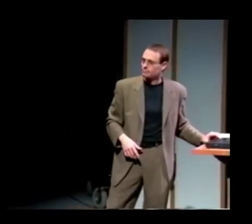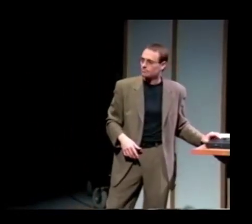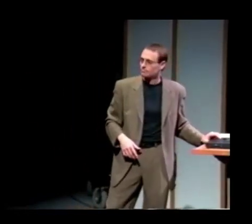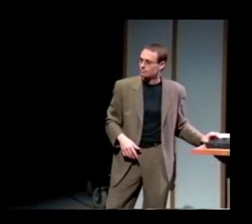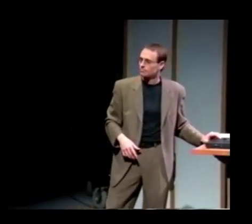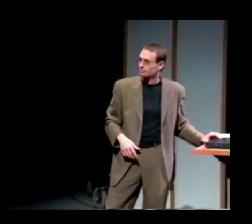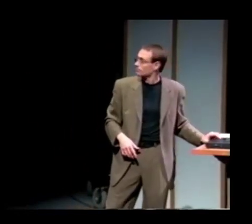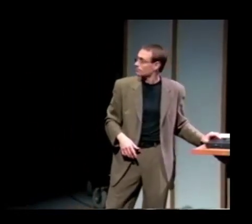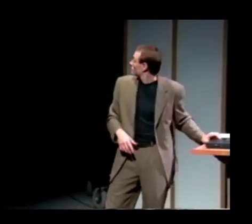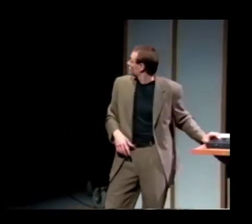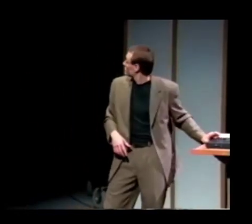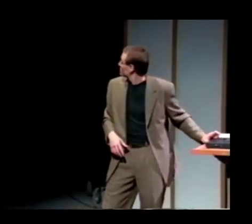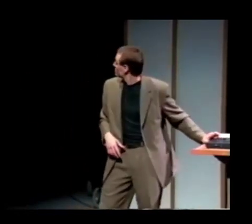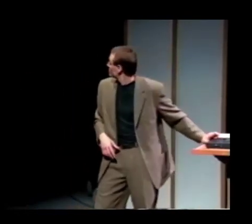AND DUSTED IT OFF AND BROUGHT IT BACK.